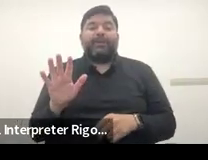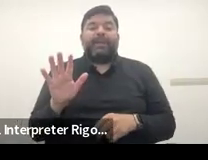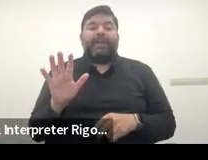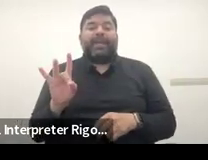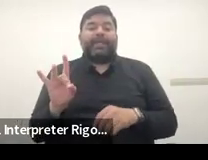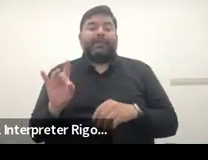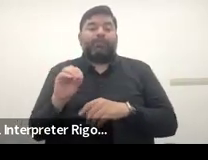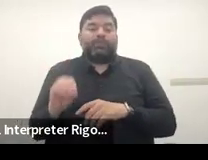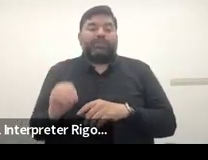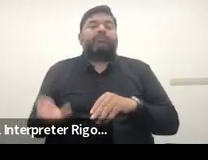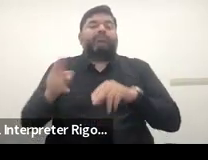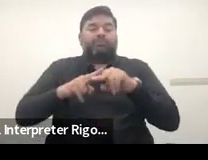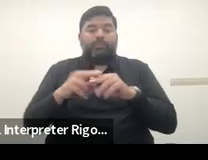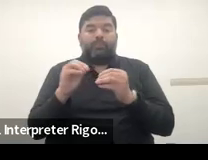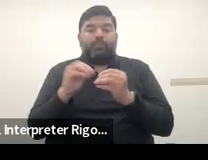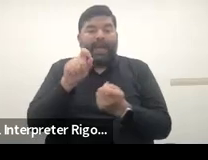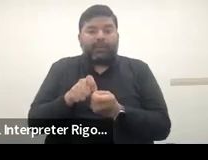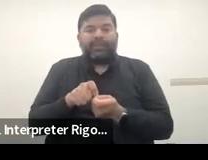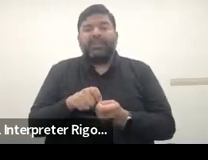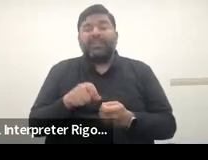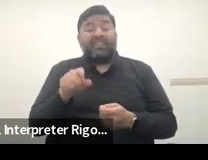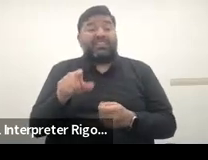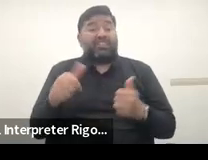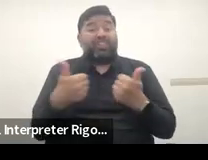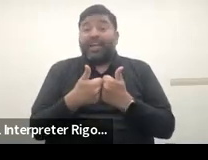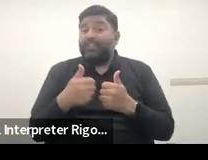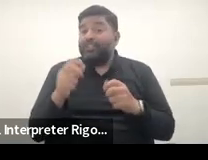classifier. I think that this is a pretty challenging problem so I'm happy with the 8%